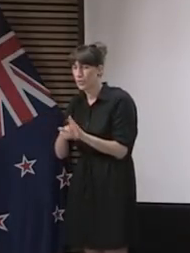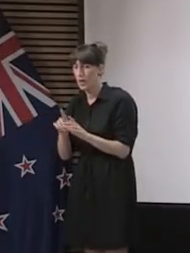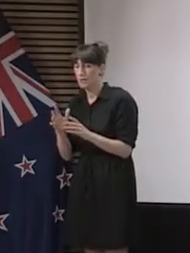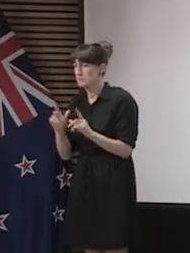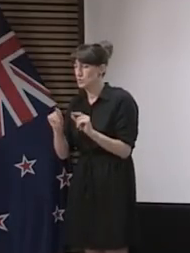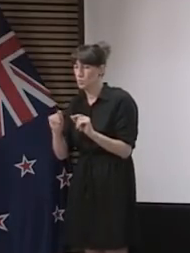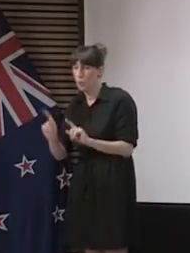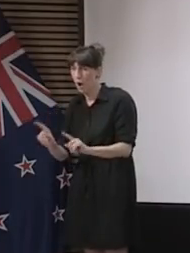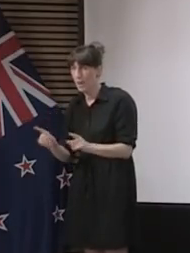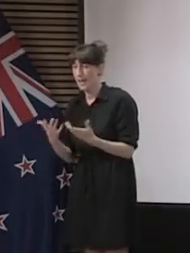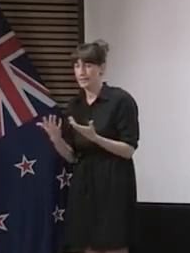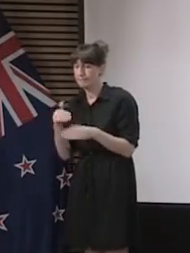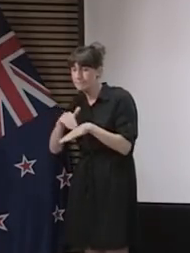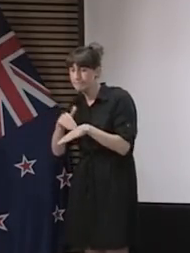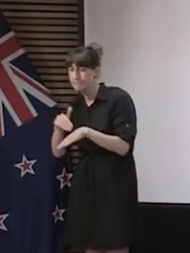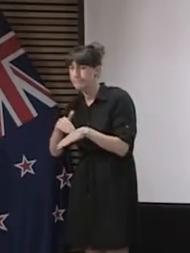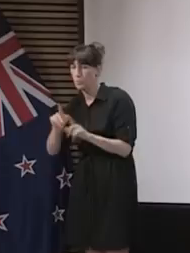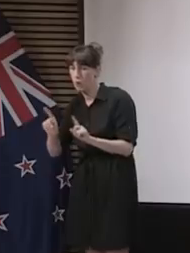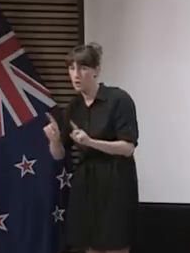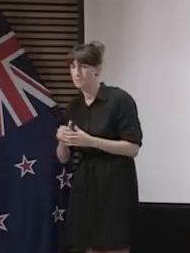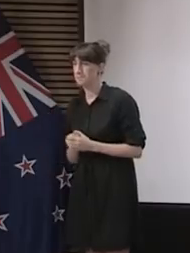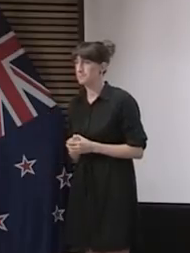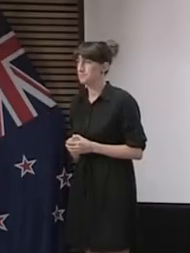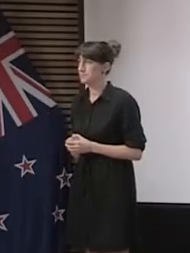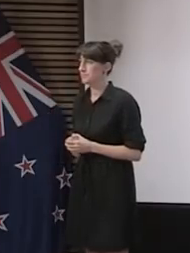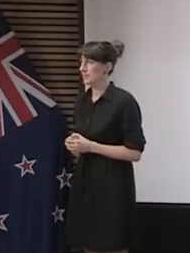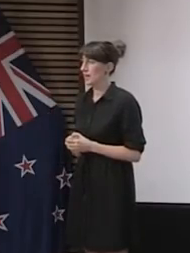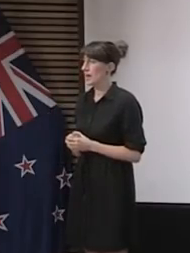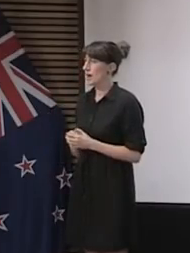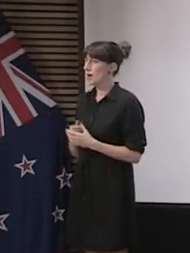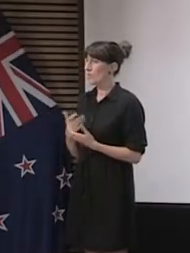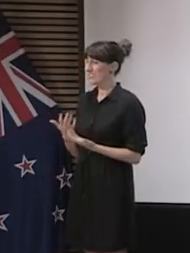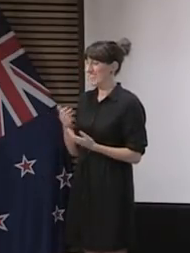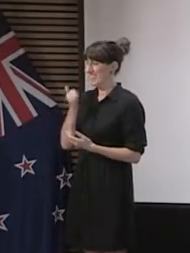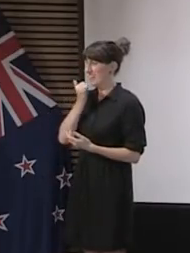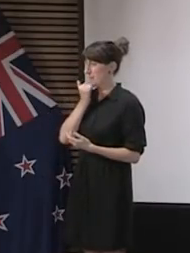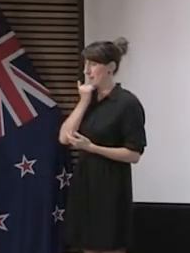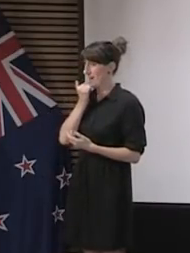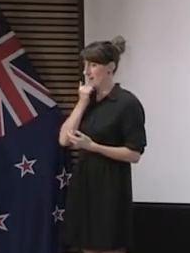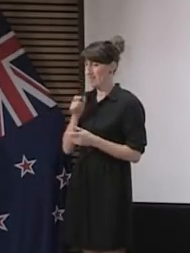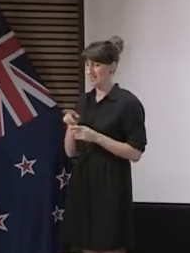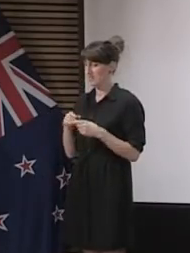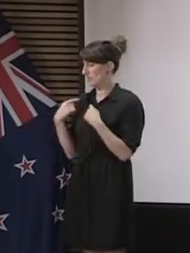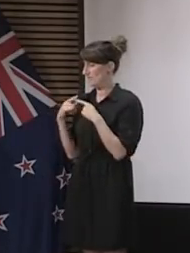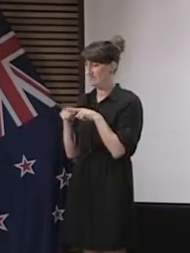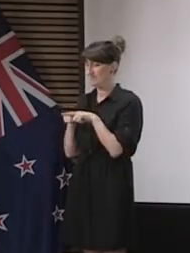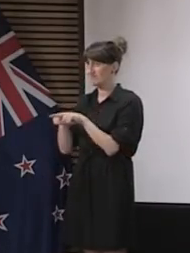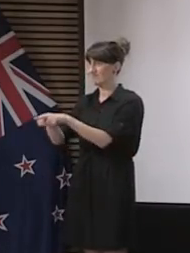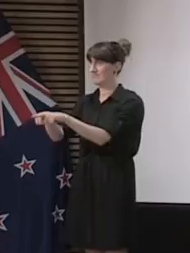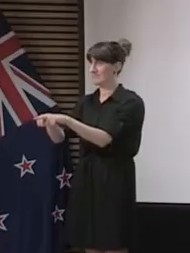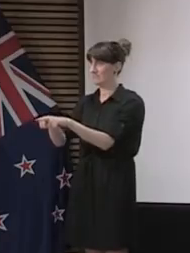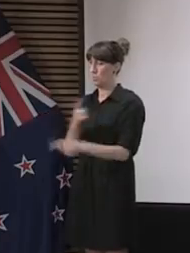I certainlydon't believe so because thatnumber hasn't grown to a hugedegree